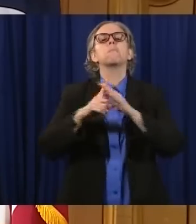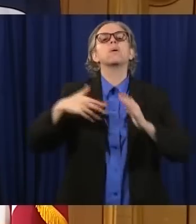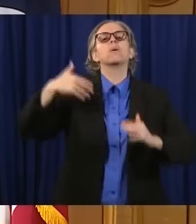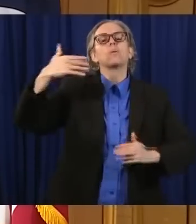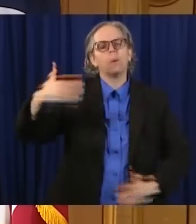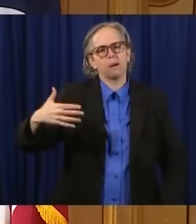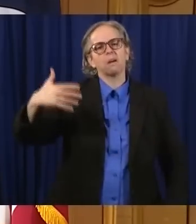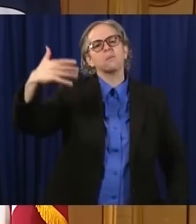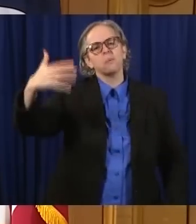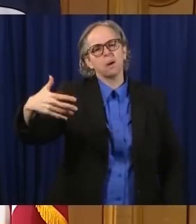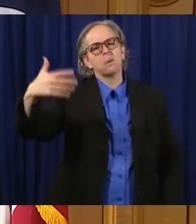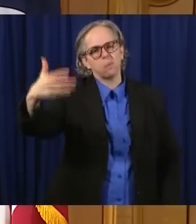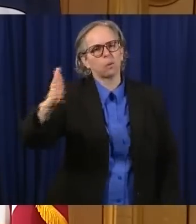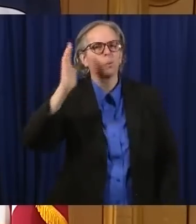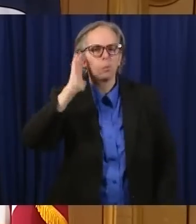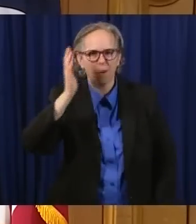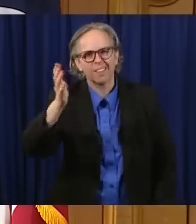HE WILL BE COMING IN